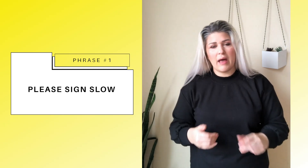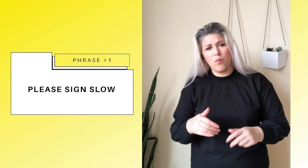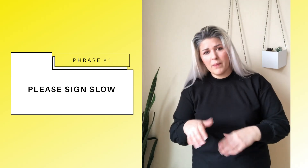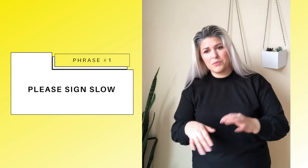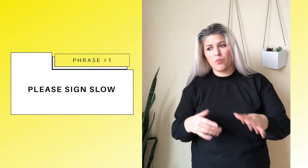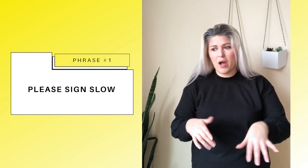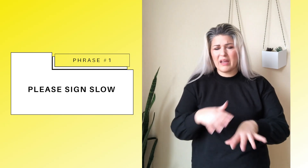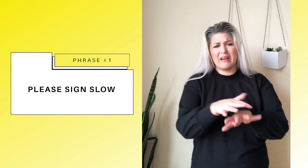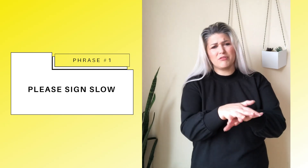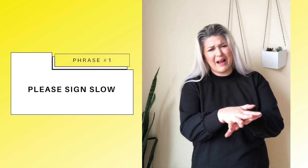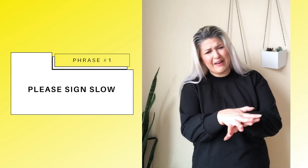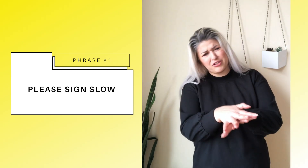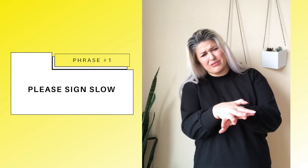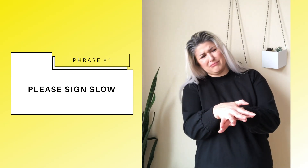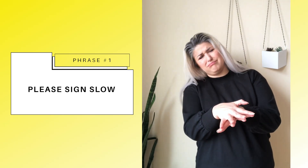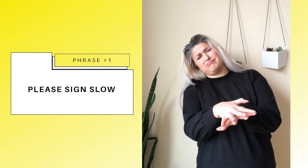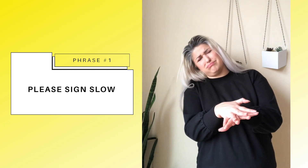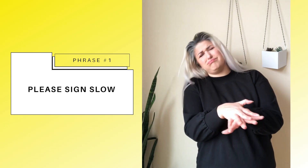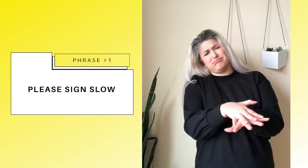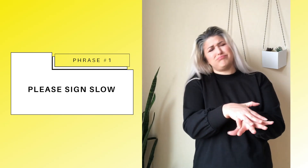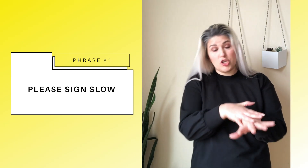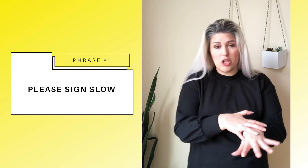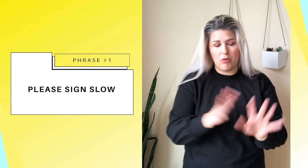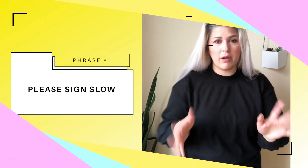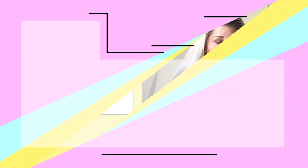that woman was walking and I was behind her and she was like slow. Okay,